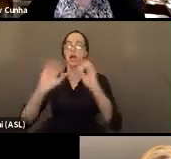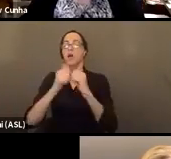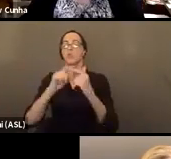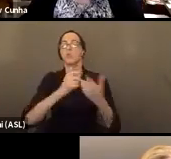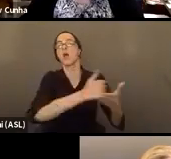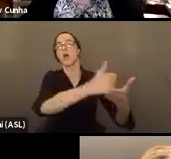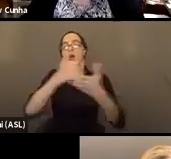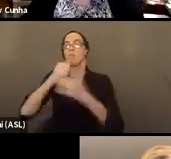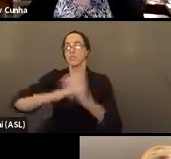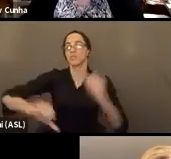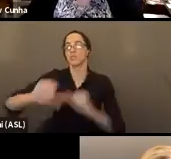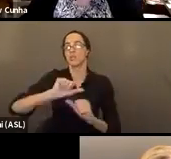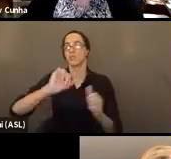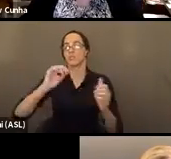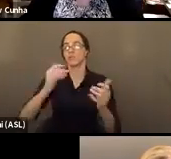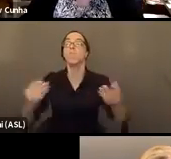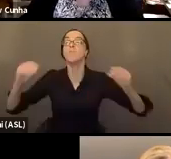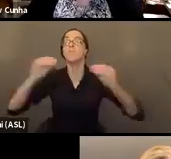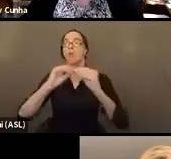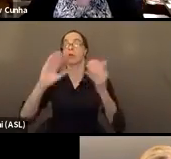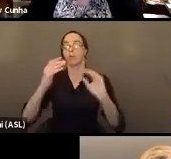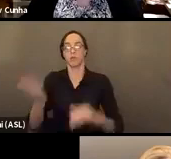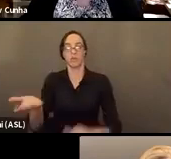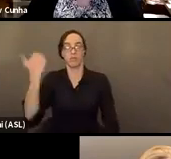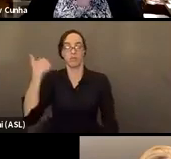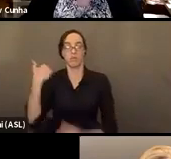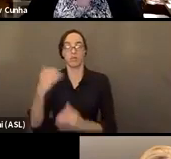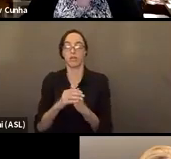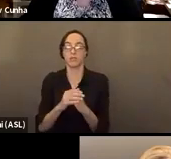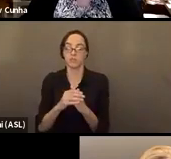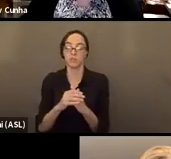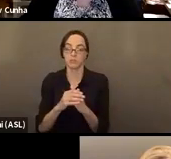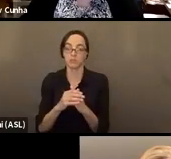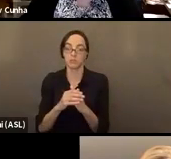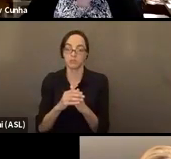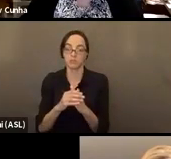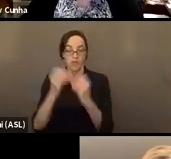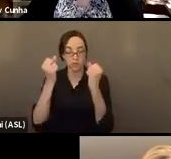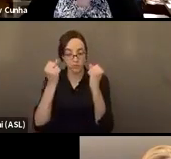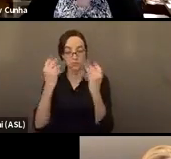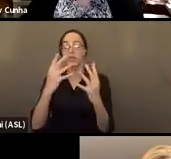done in the past and there are a lot of other agencies we've all been collaborating with